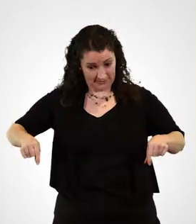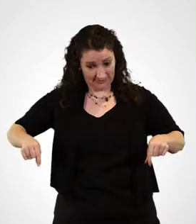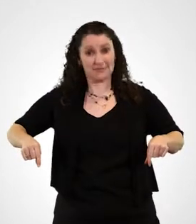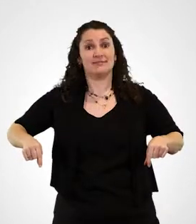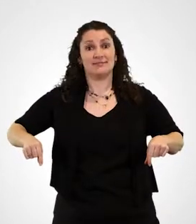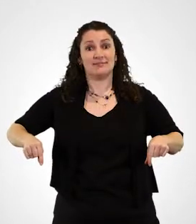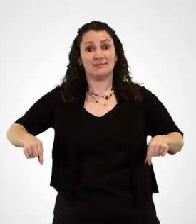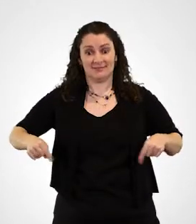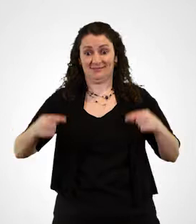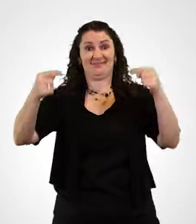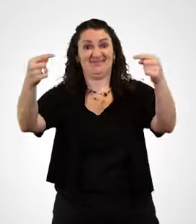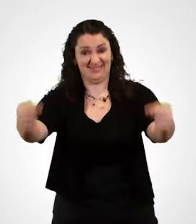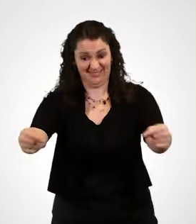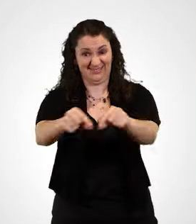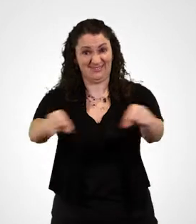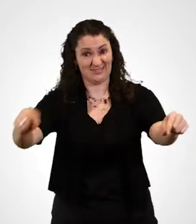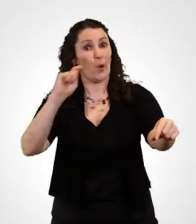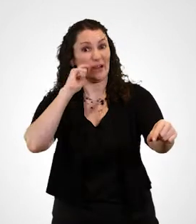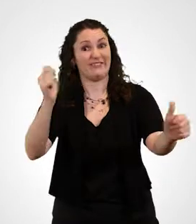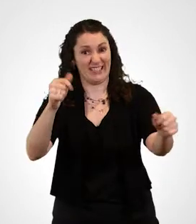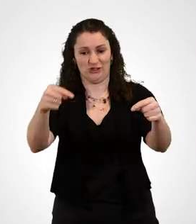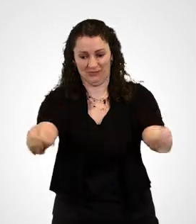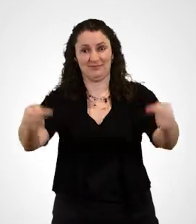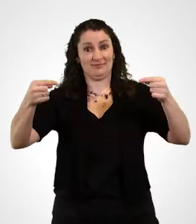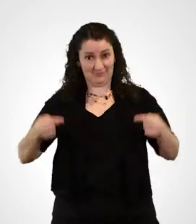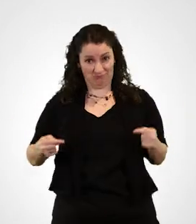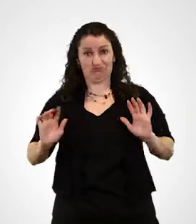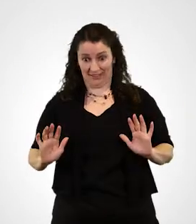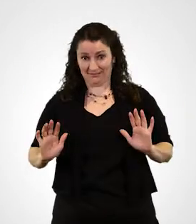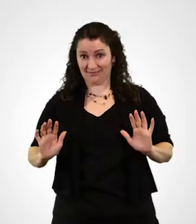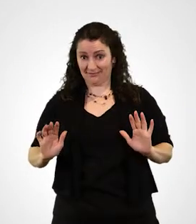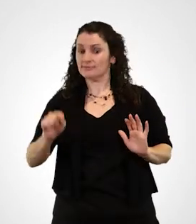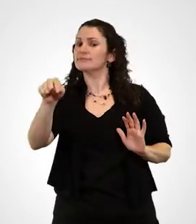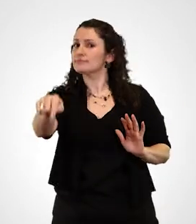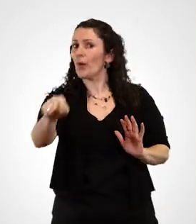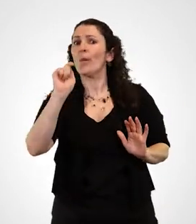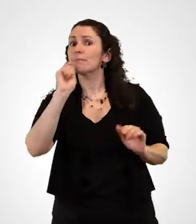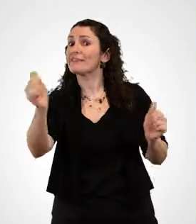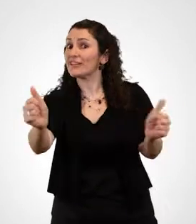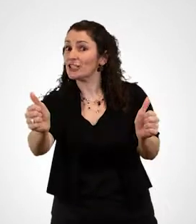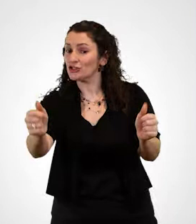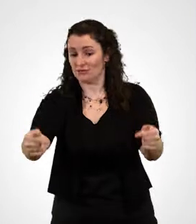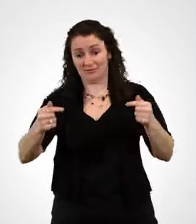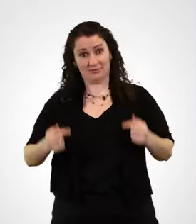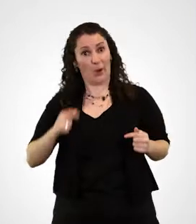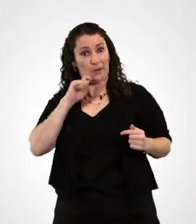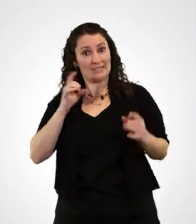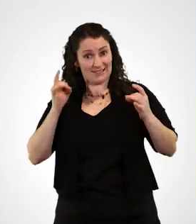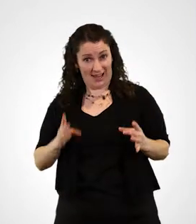And she put another piece of tape down on the floor and said, "This will be the finish line.